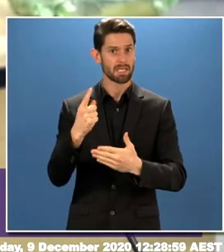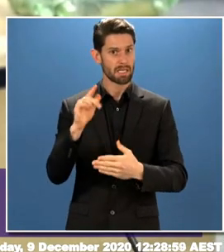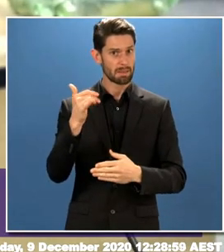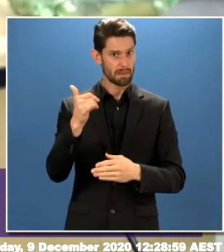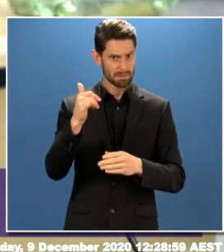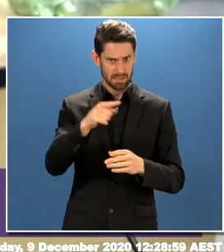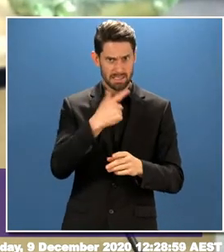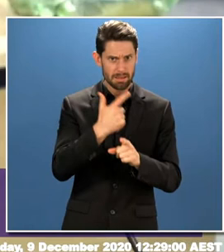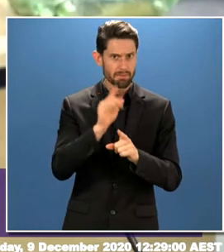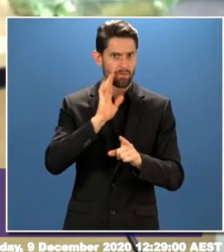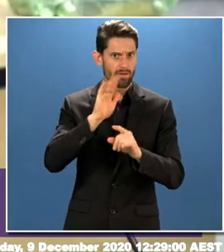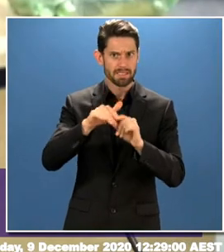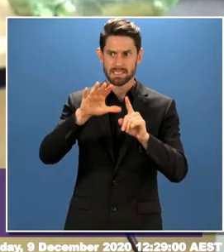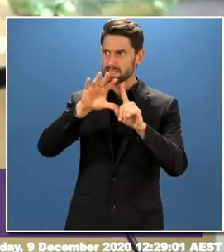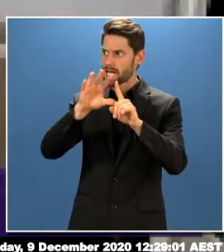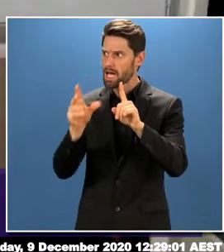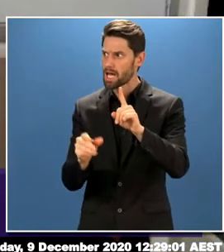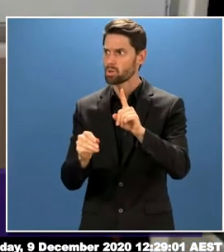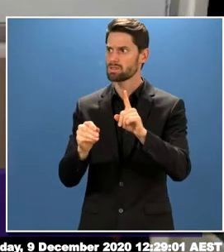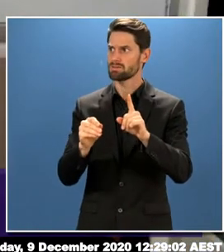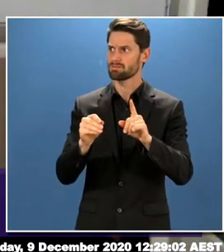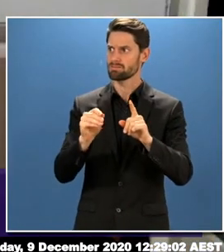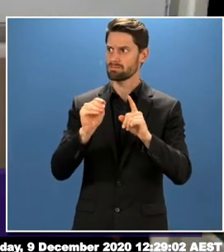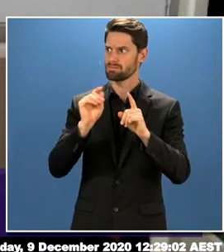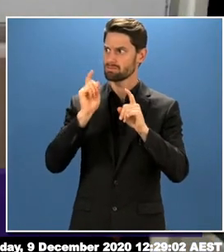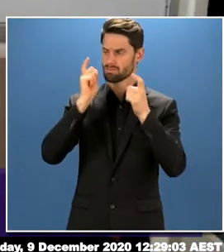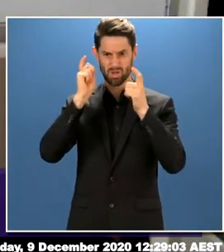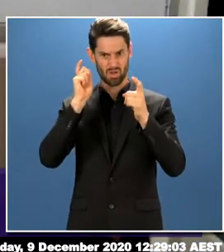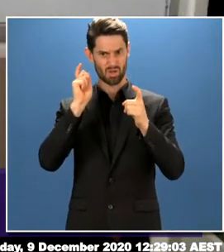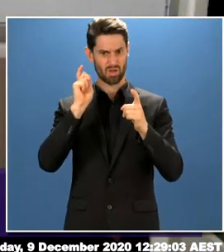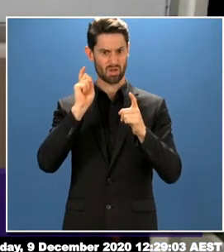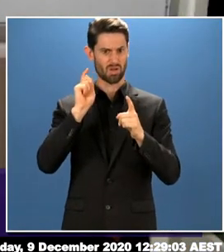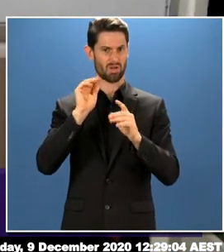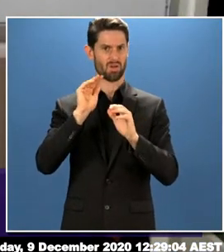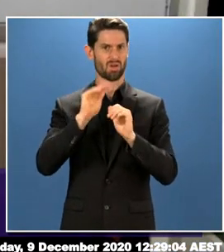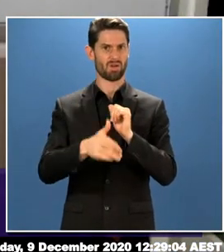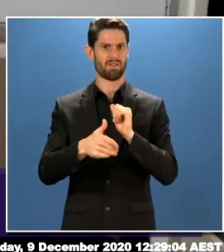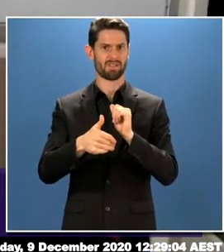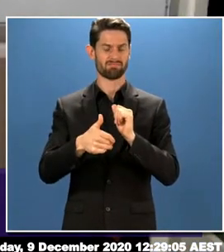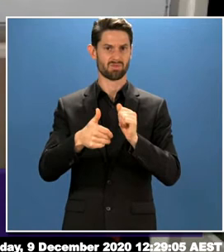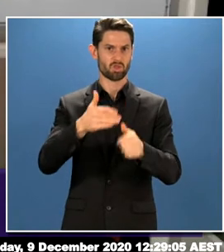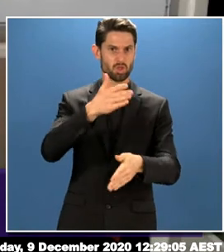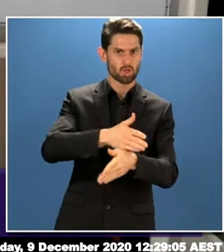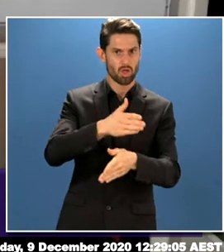something to do with it, I think you're concerned to learn about the employment jobs that are available?